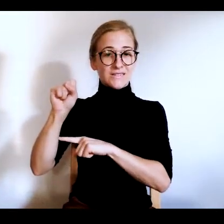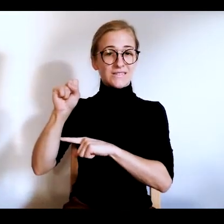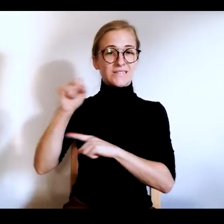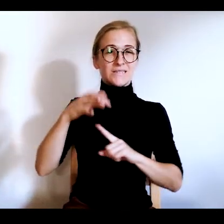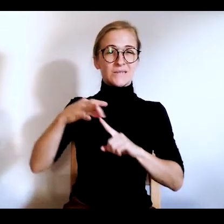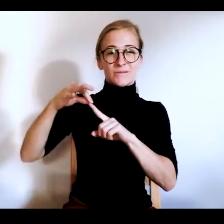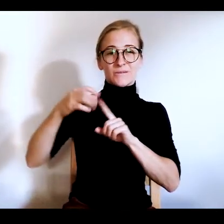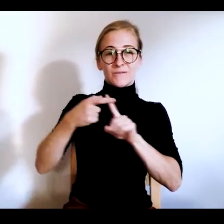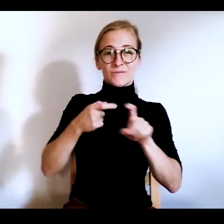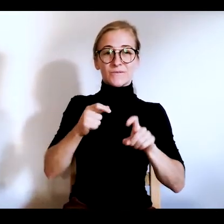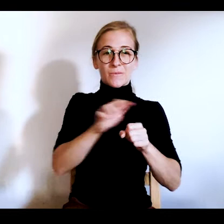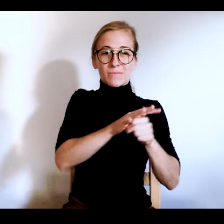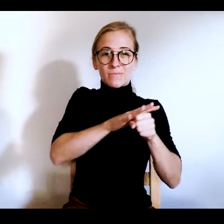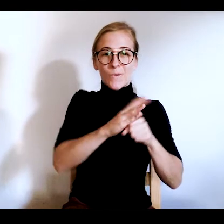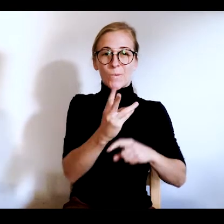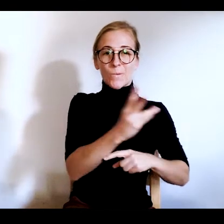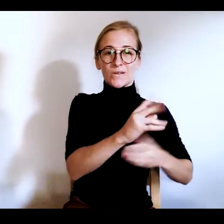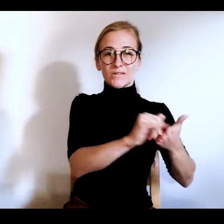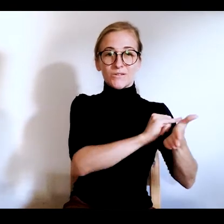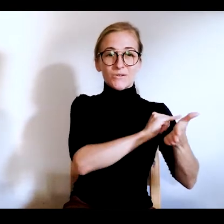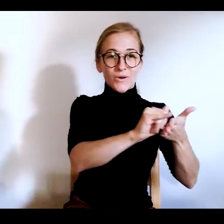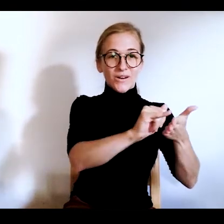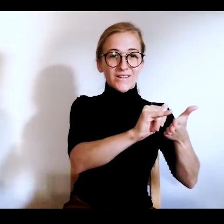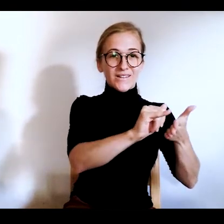especially from Western New York State.